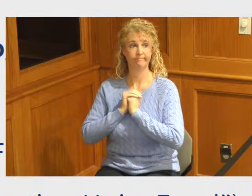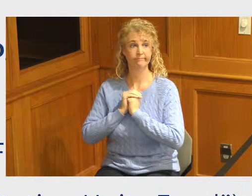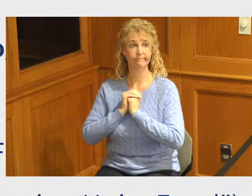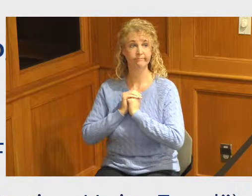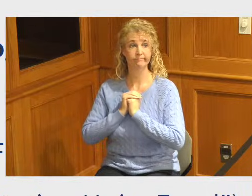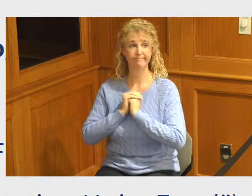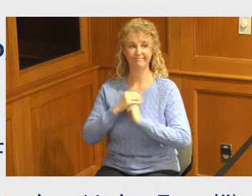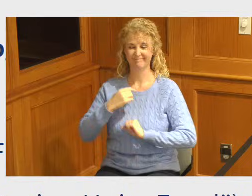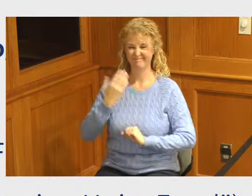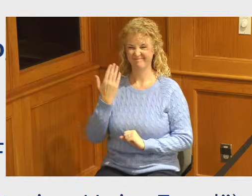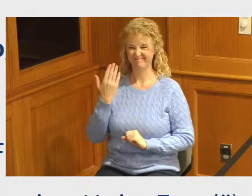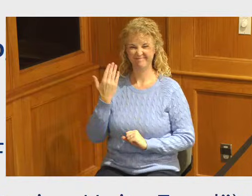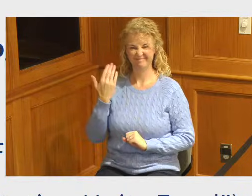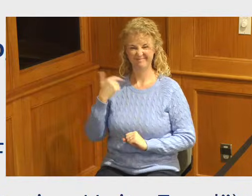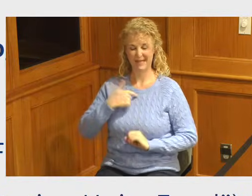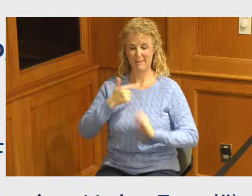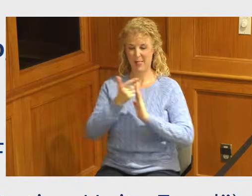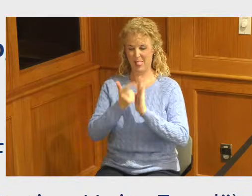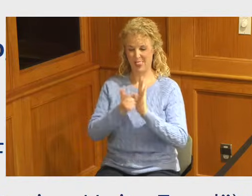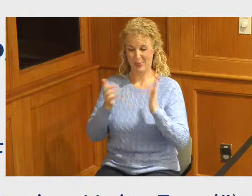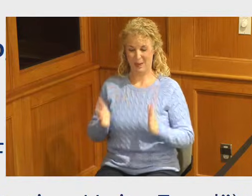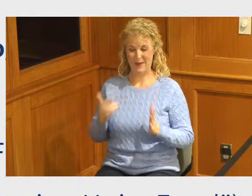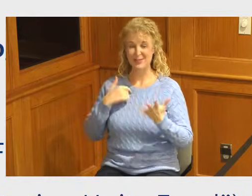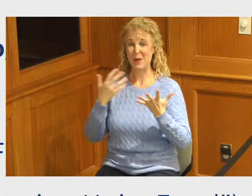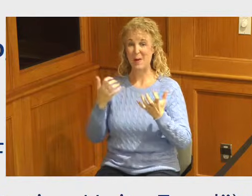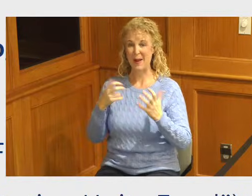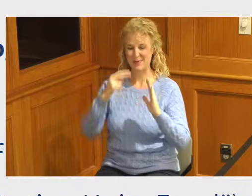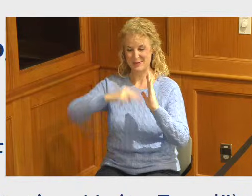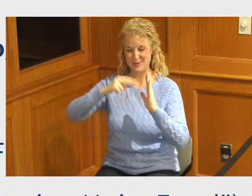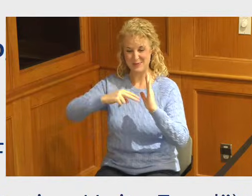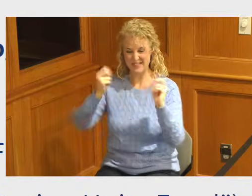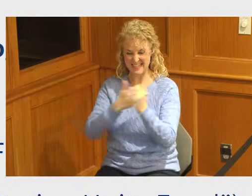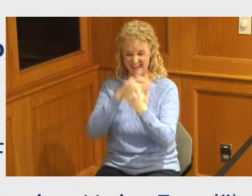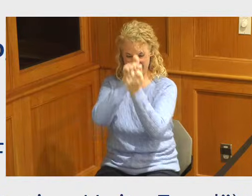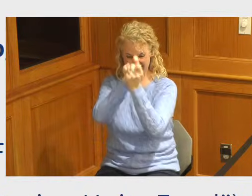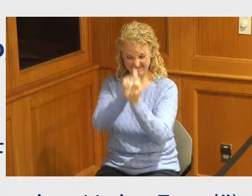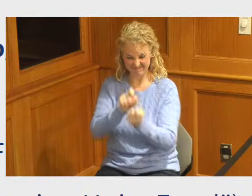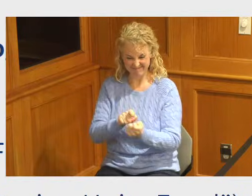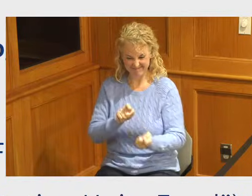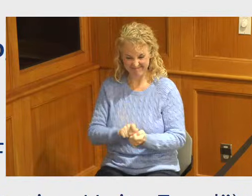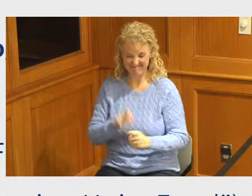in me wants to read the exact contract terms. I can't get away from that part of myself. So,